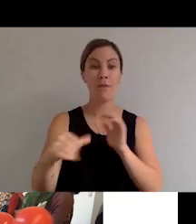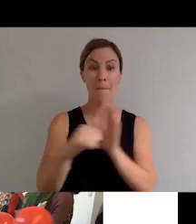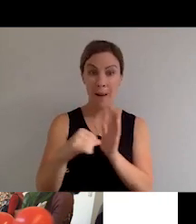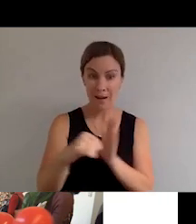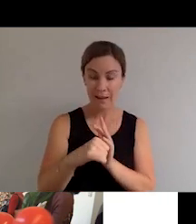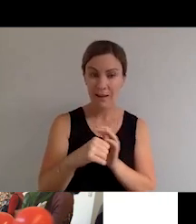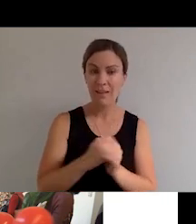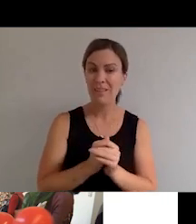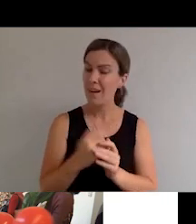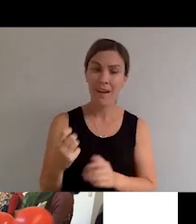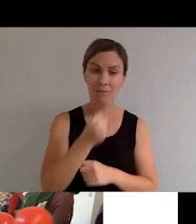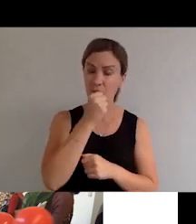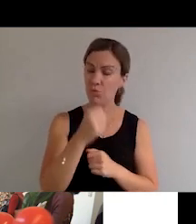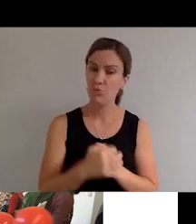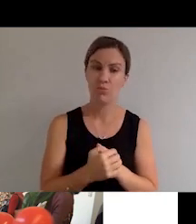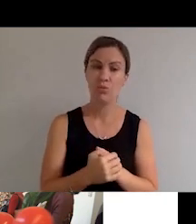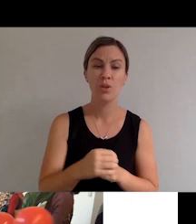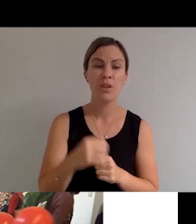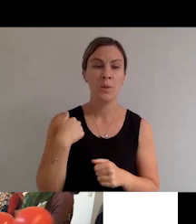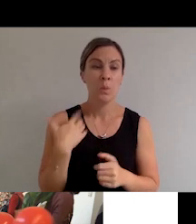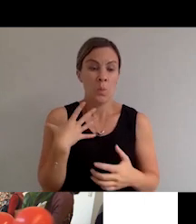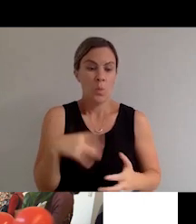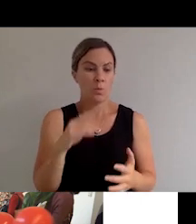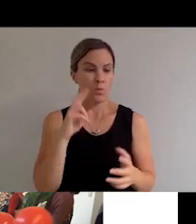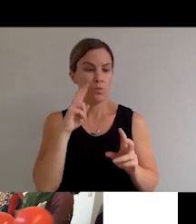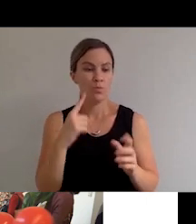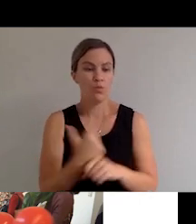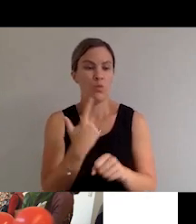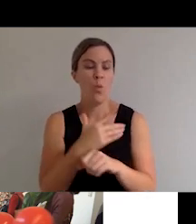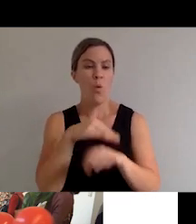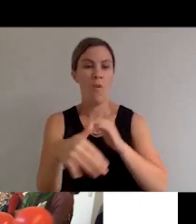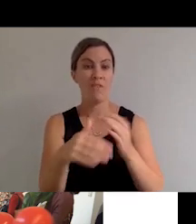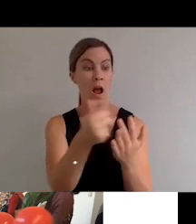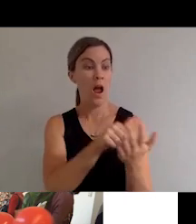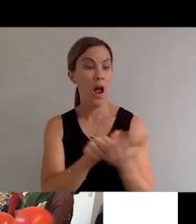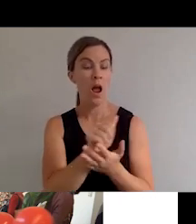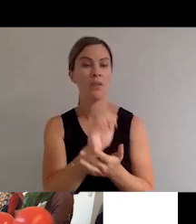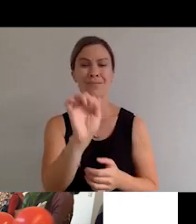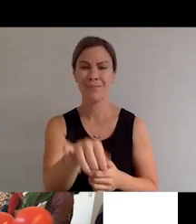We don't want to talk about where's the milestone in the contract. But that's part of our professionallisation.